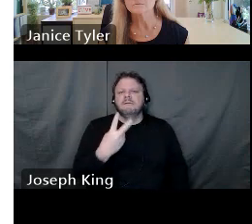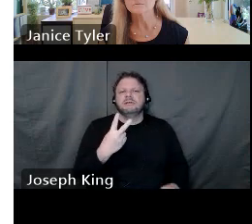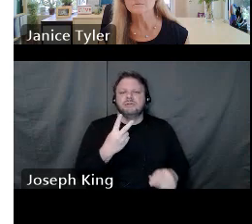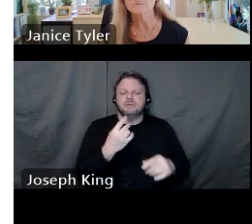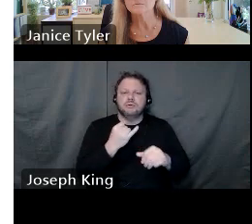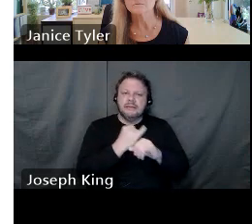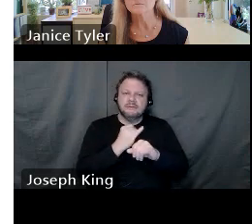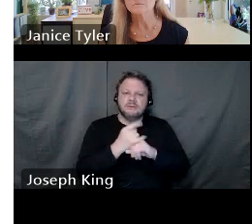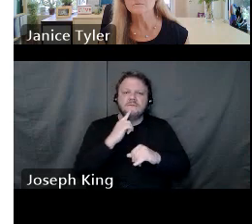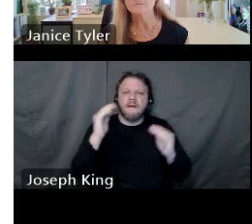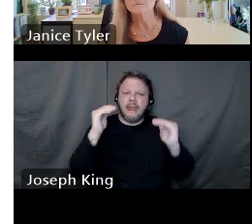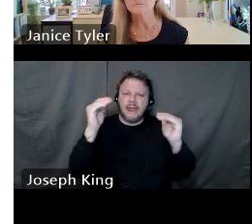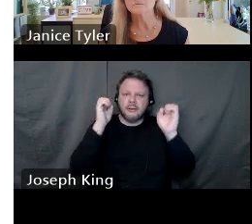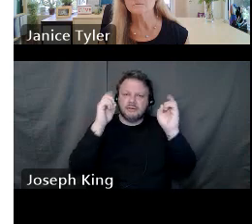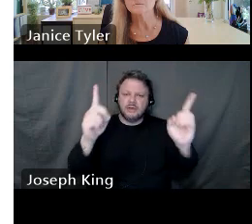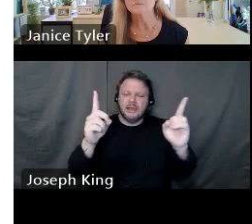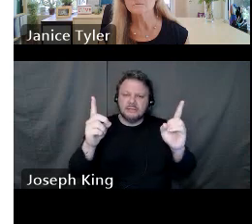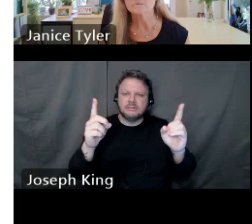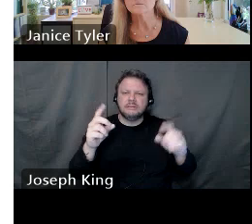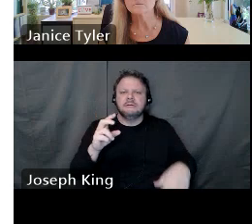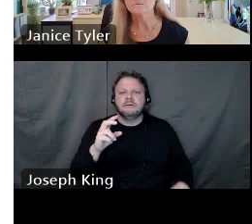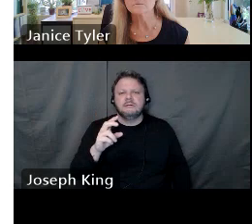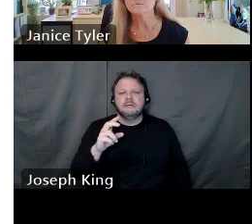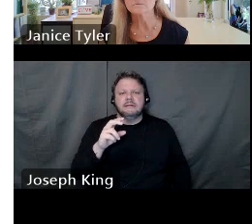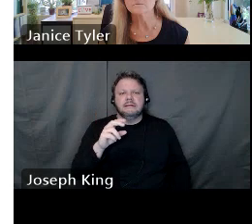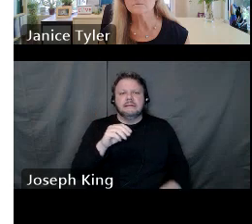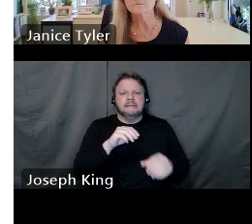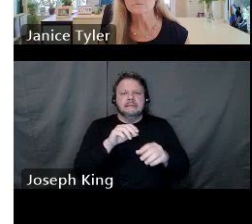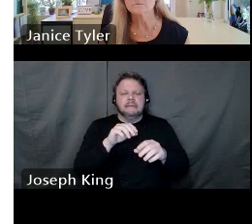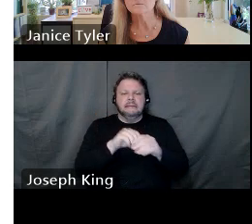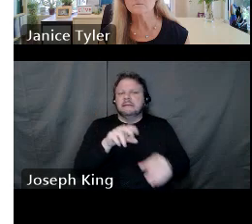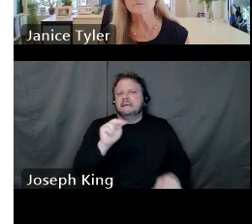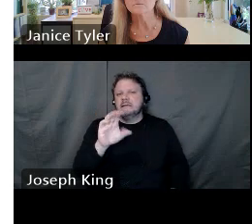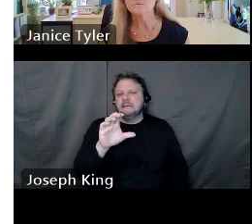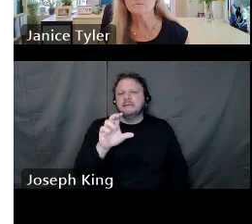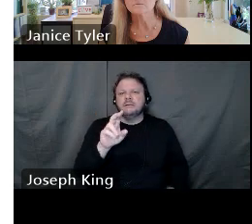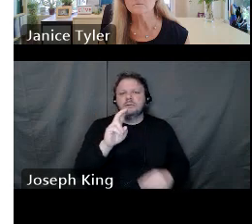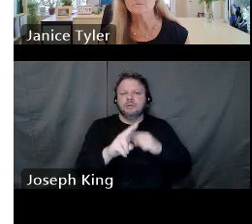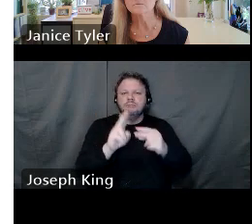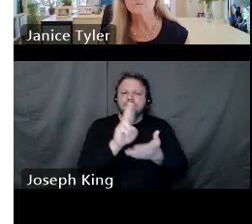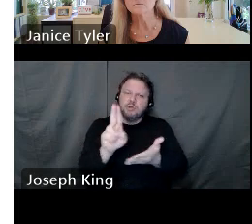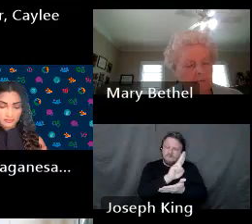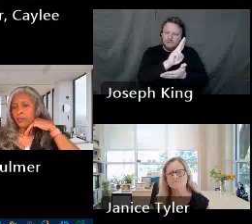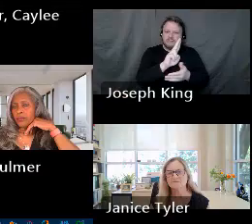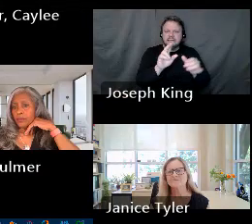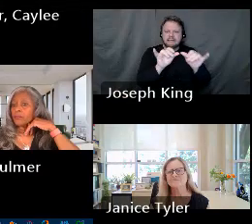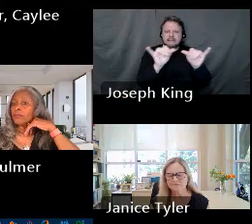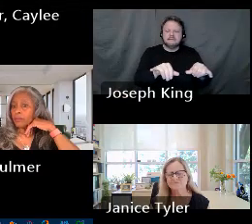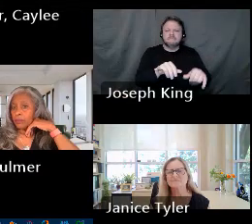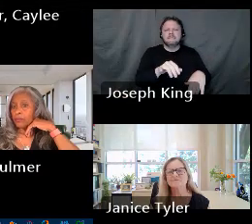Two institutes of Higher education in North Carolina in the North Carolina. University system and Campbell University.